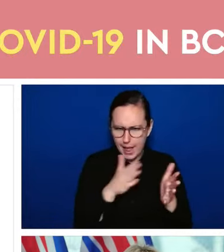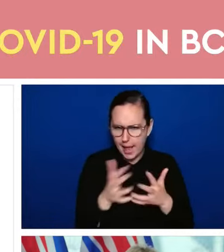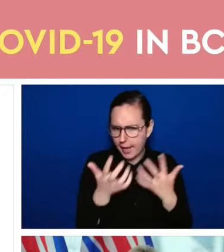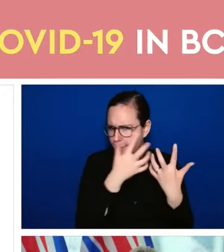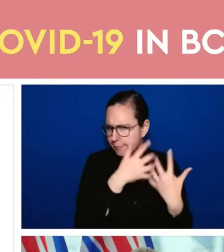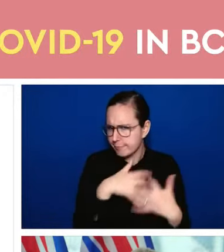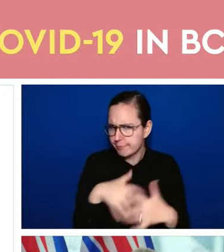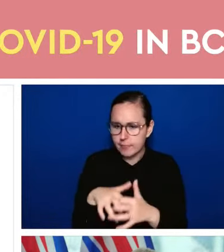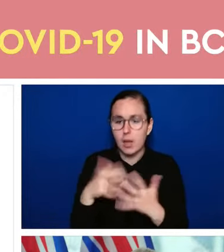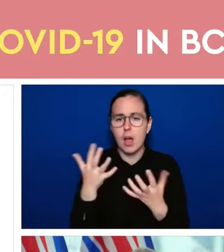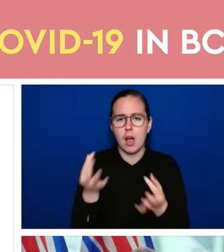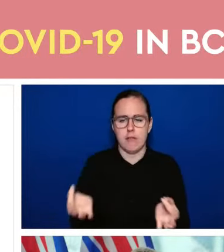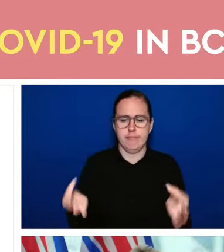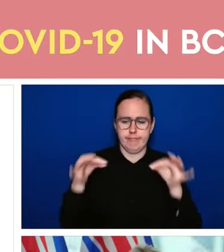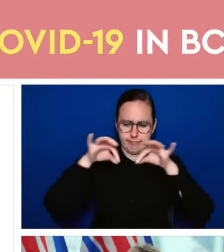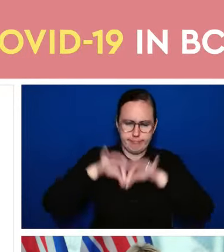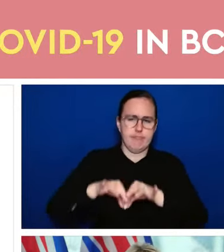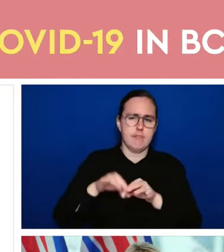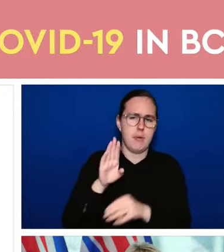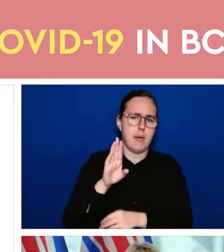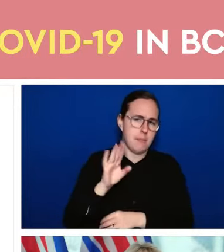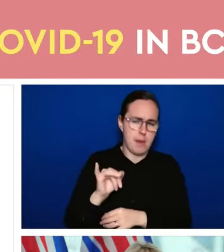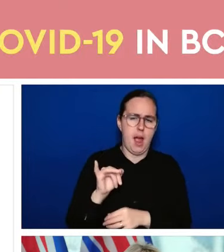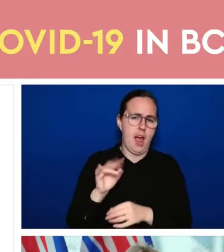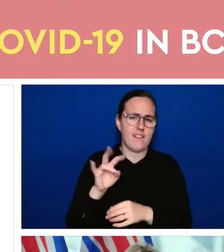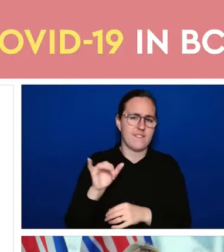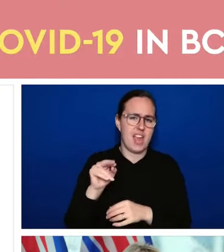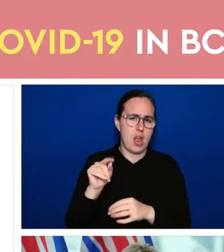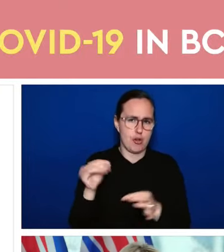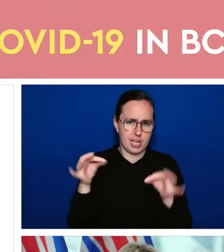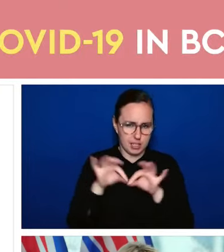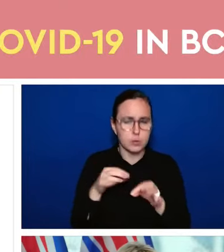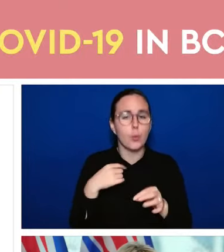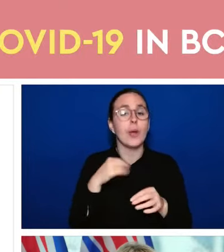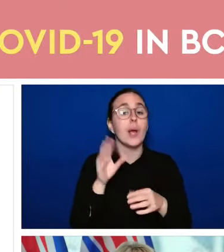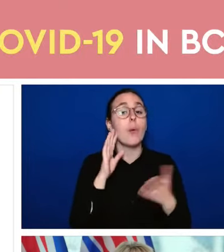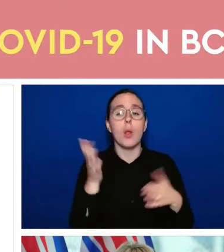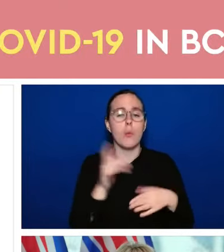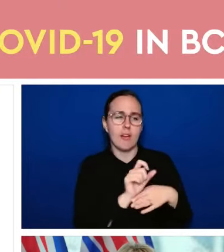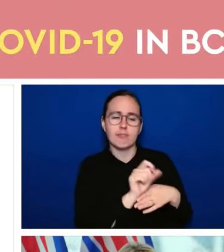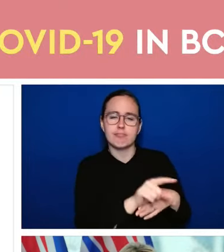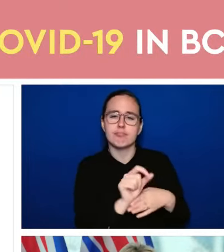your- you're invited to come and